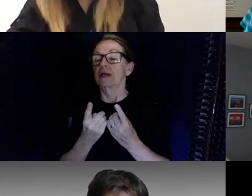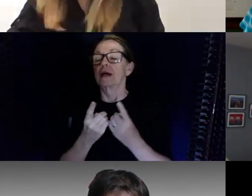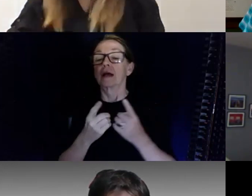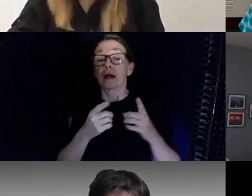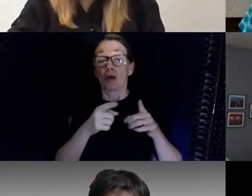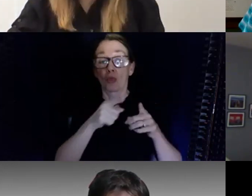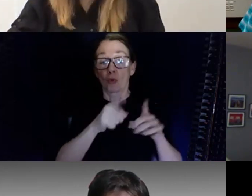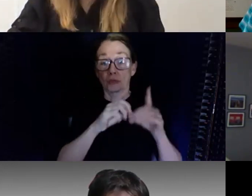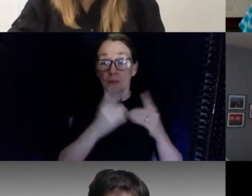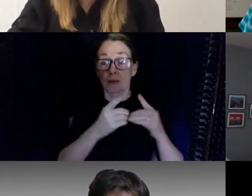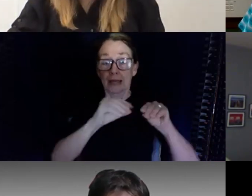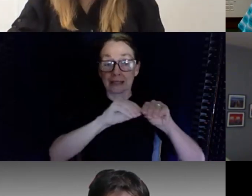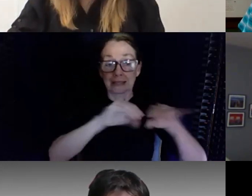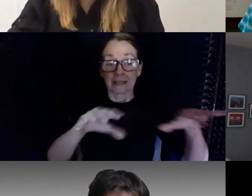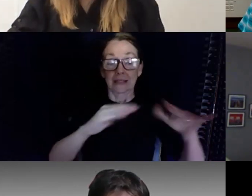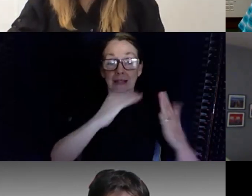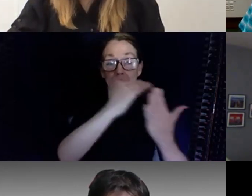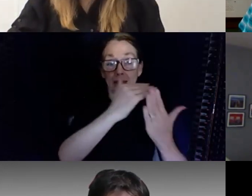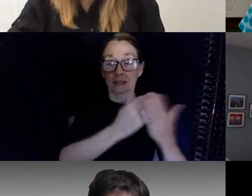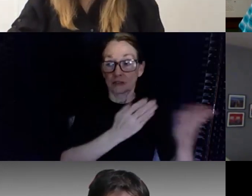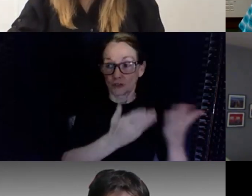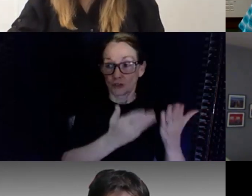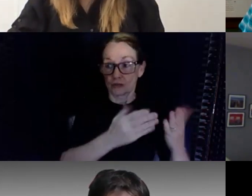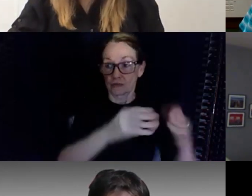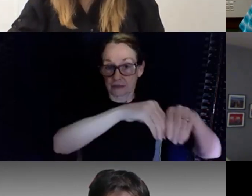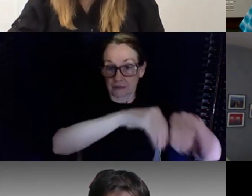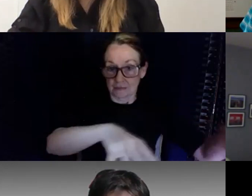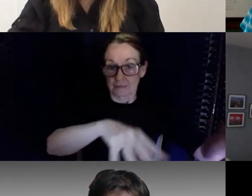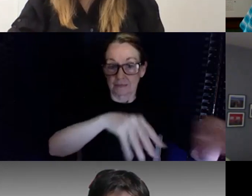THAT WAY IT COULD GO TOWARDS DIFFERENT DEPARTMENTS.